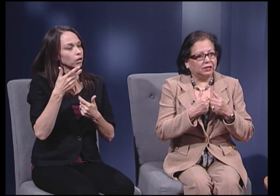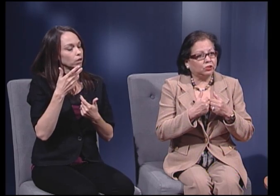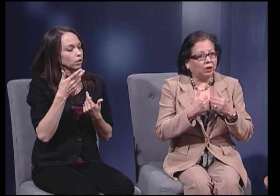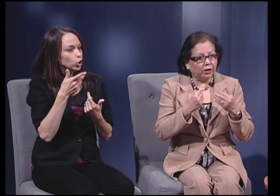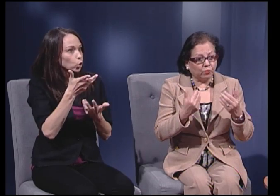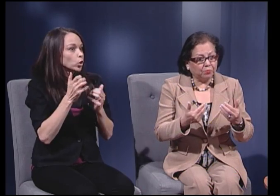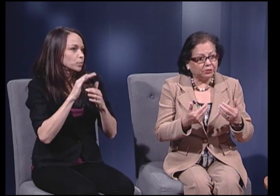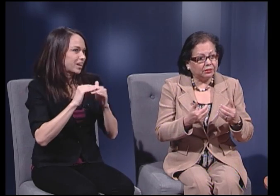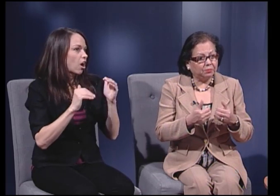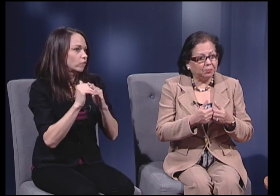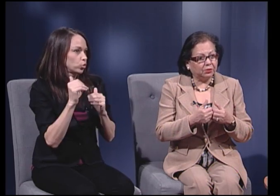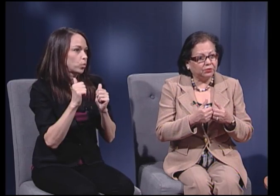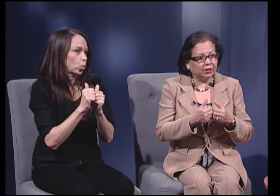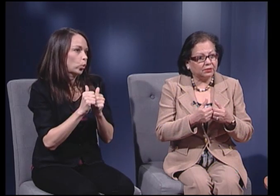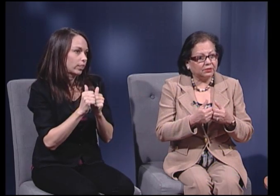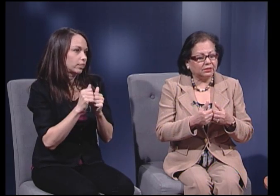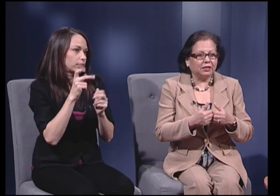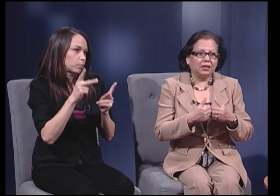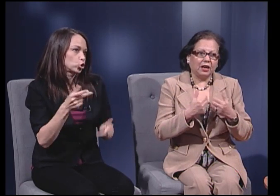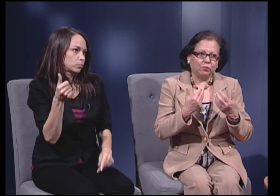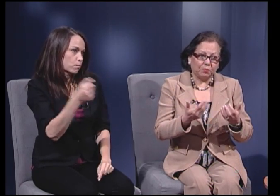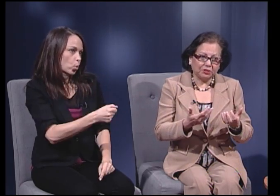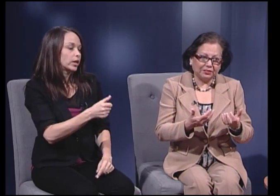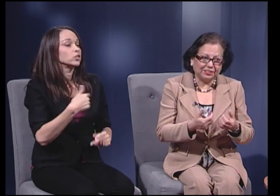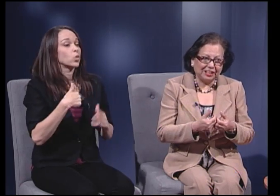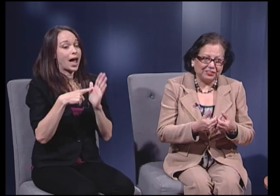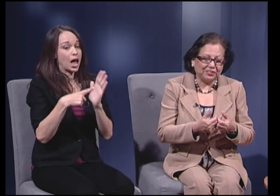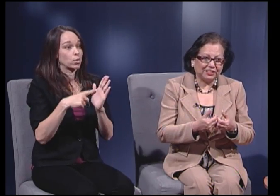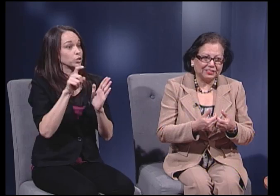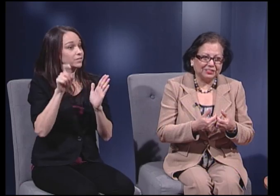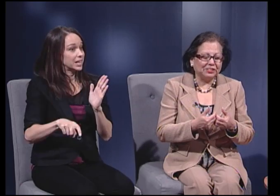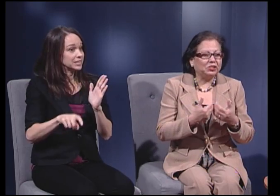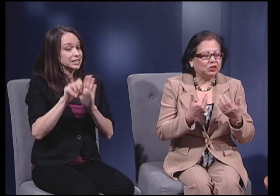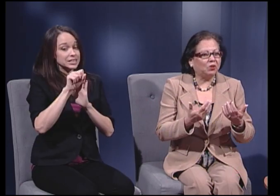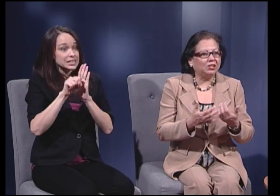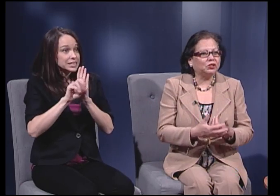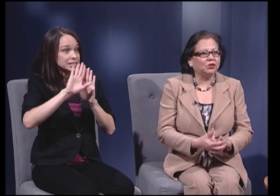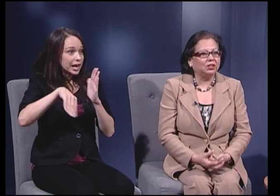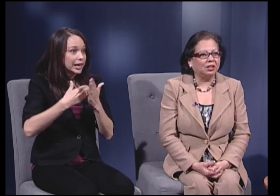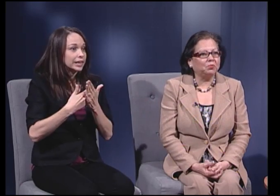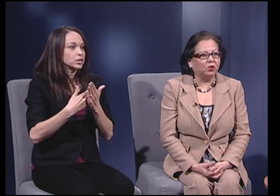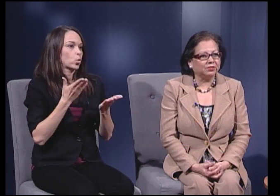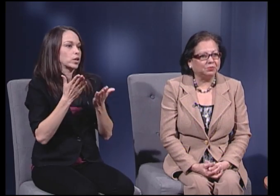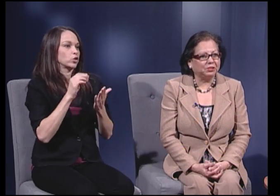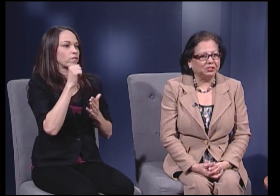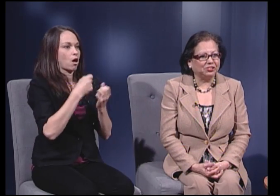And so I represent the people of Texas, I represent the State of Texas so I serve in a non-partisan position.